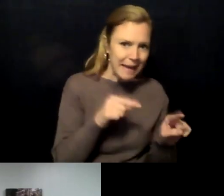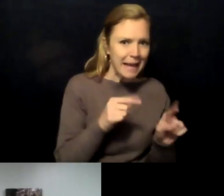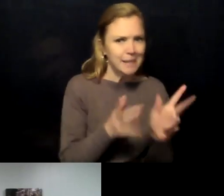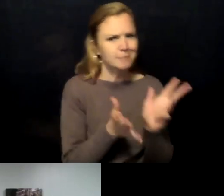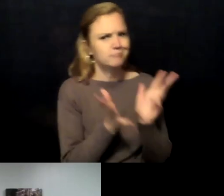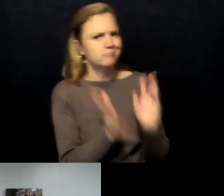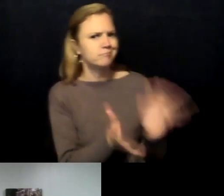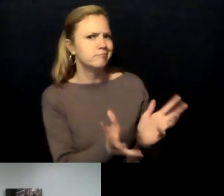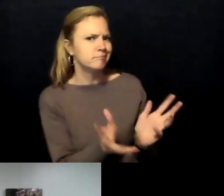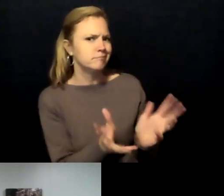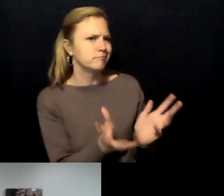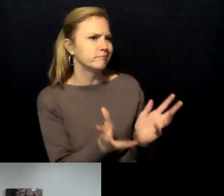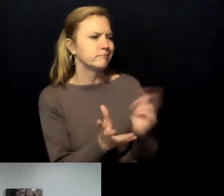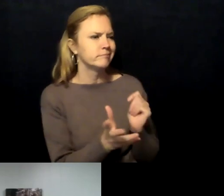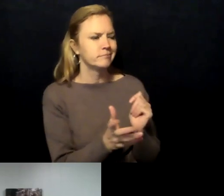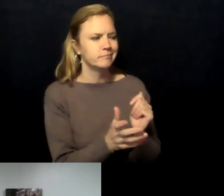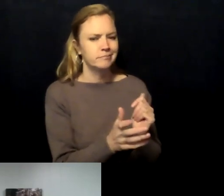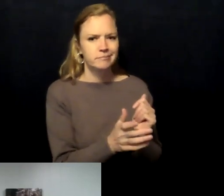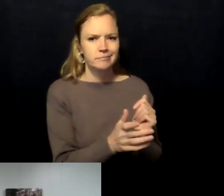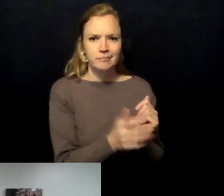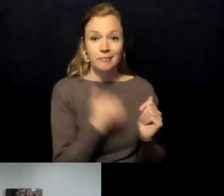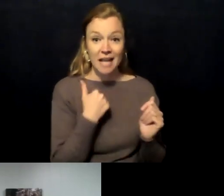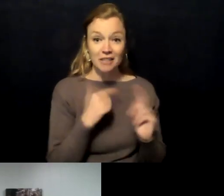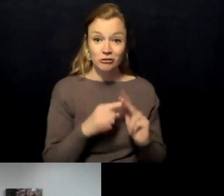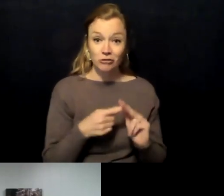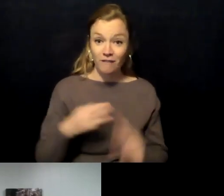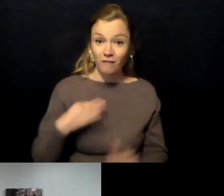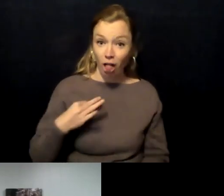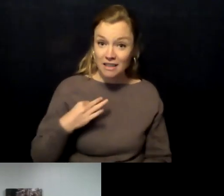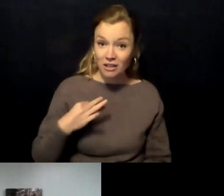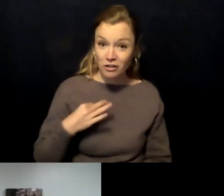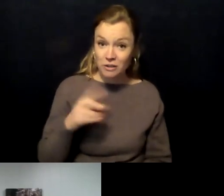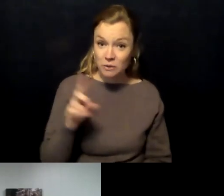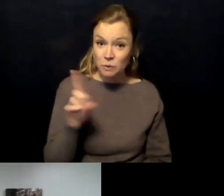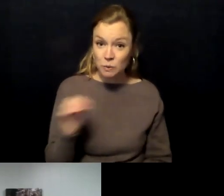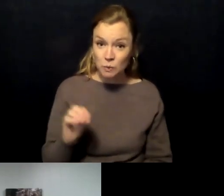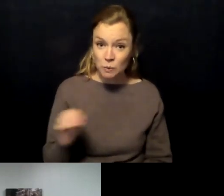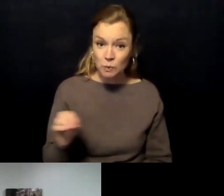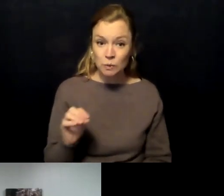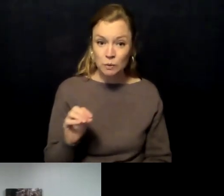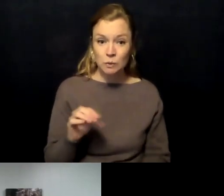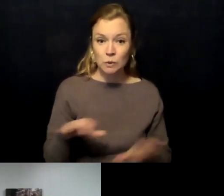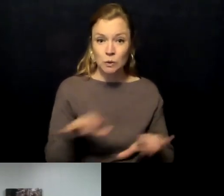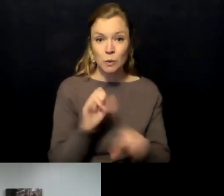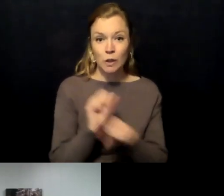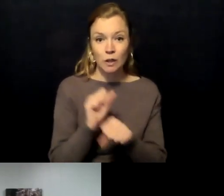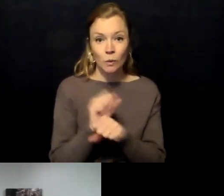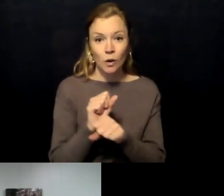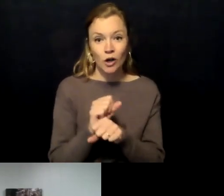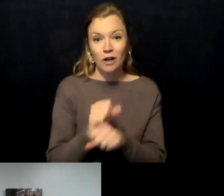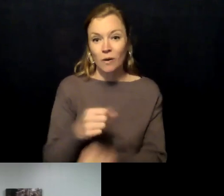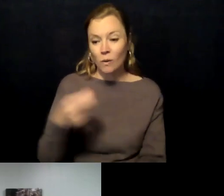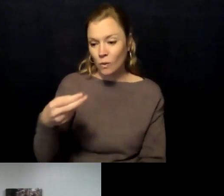I soon started volunteering at the zoo! Doing some horticulture work and I